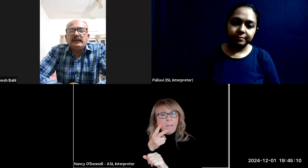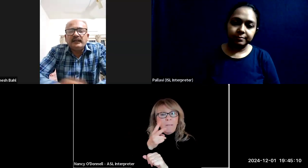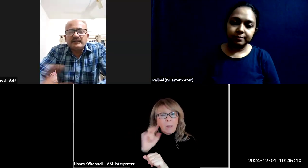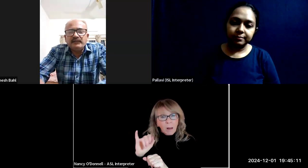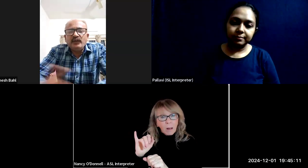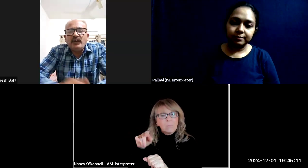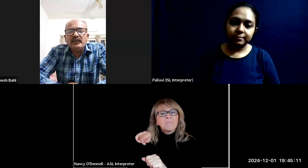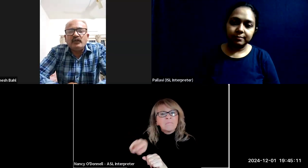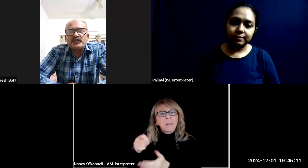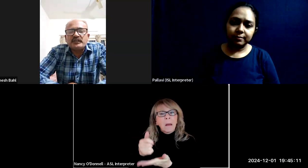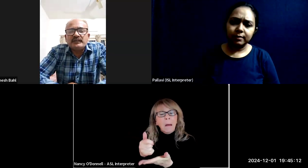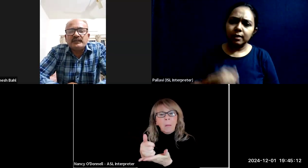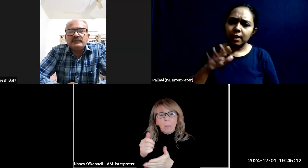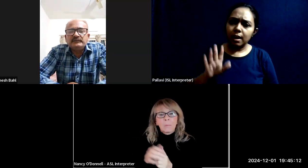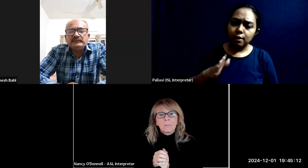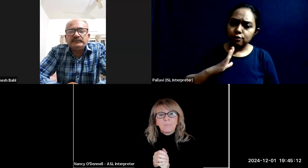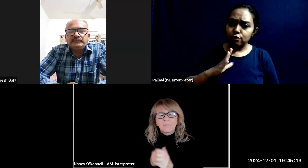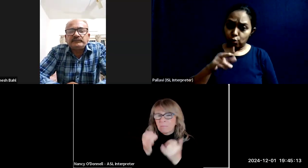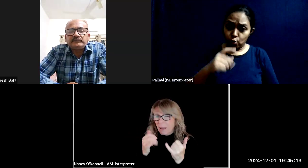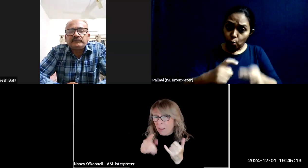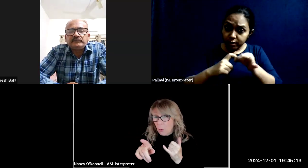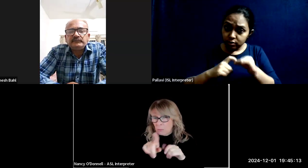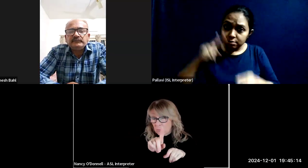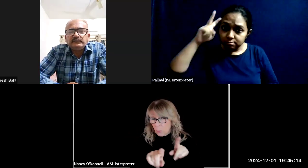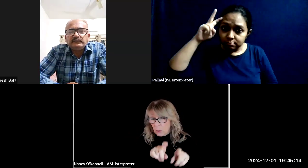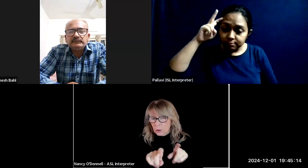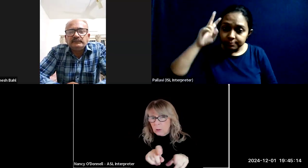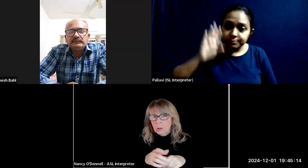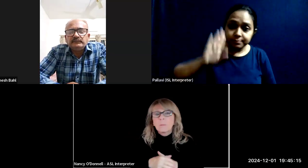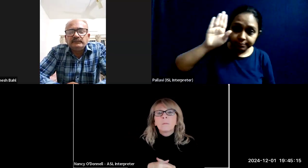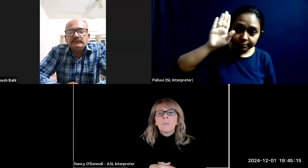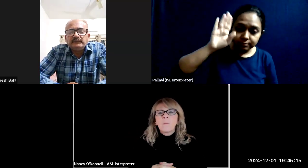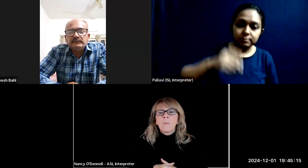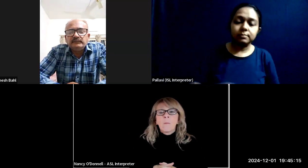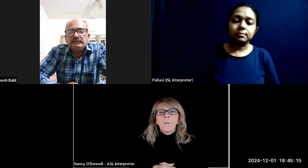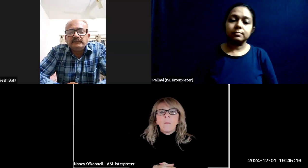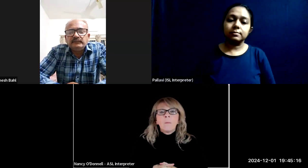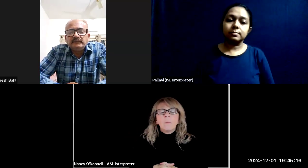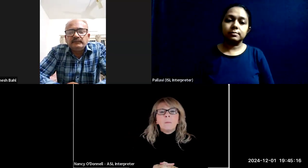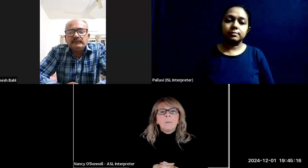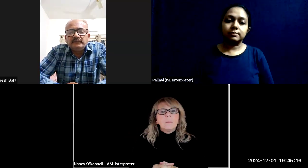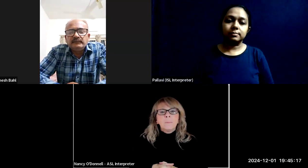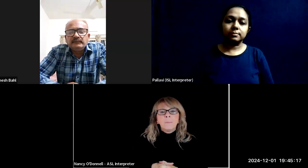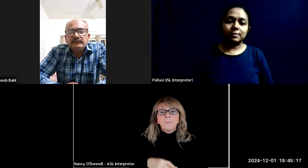Yes, if you have any questions. [Geri speaking] This is Geri.